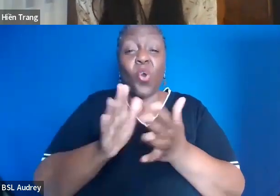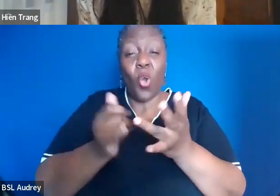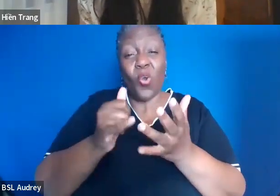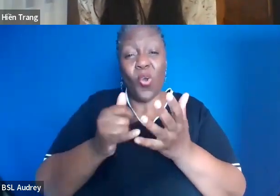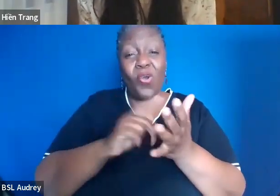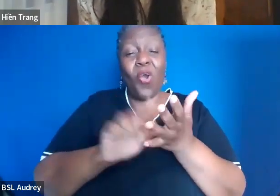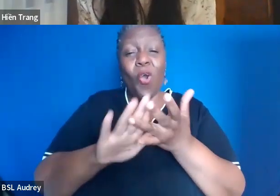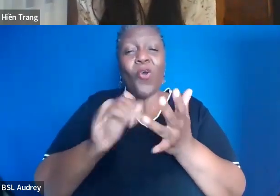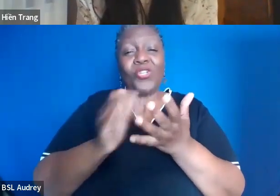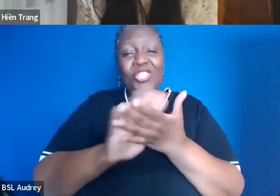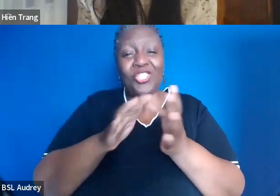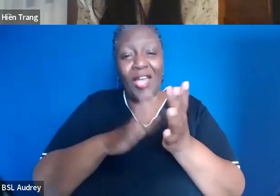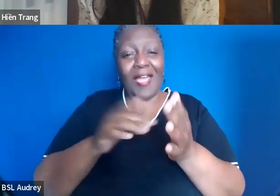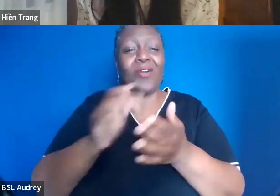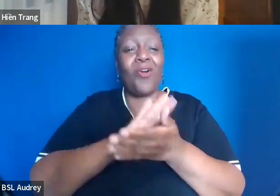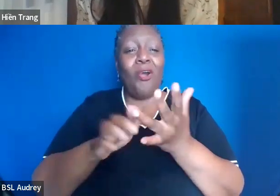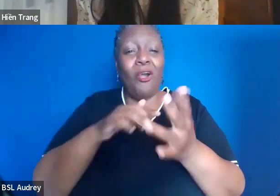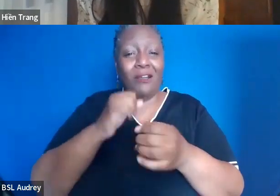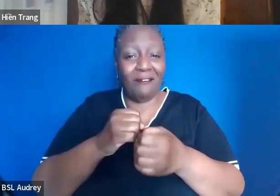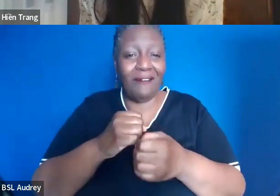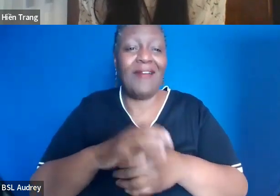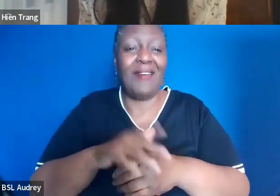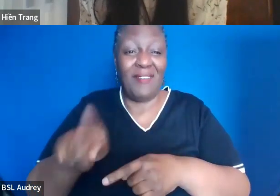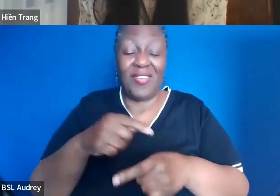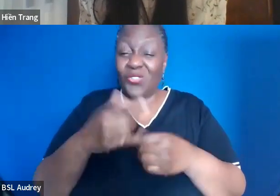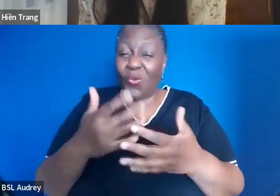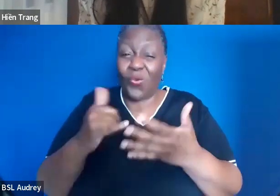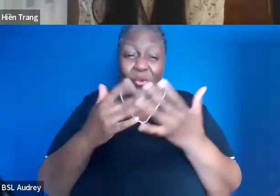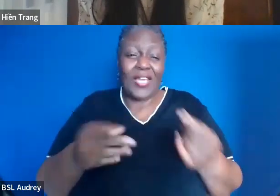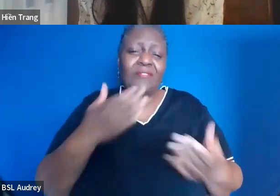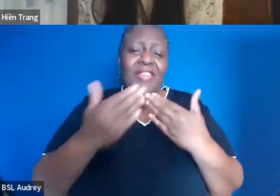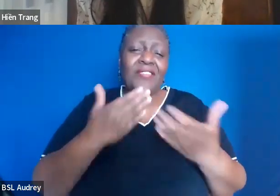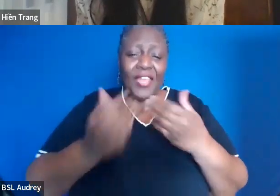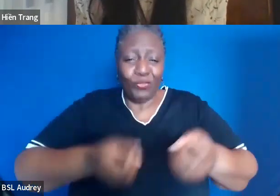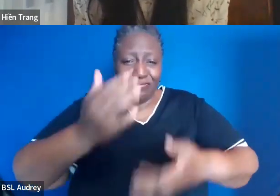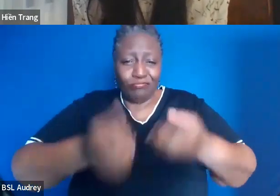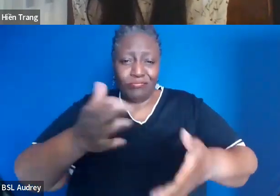that correctly what to the spirit of you're getting lots of thanks and admiration in the